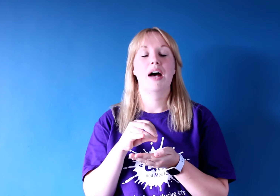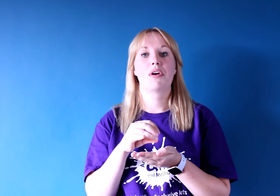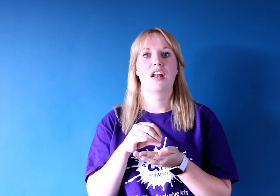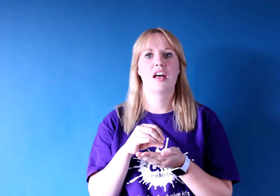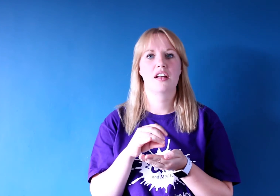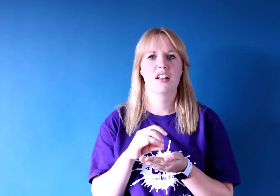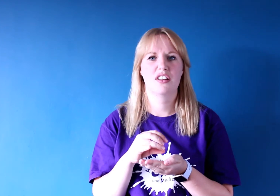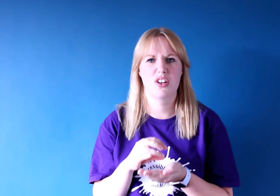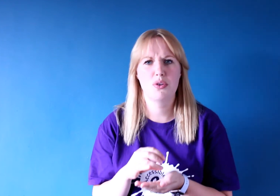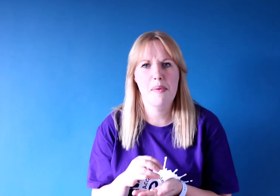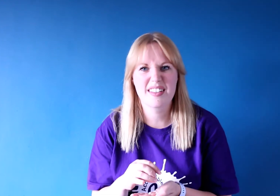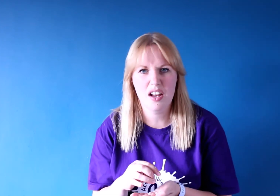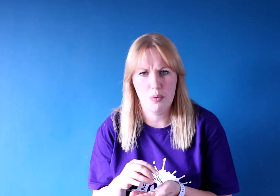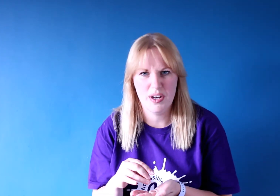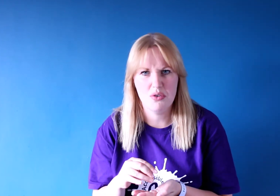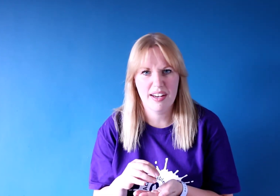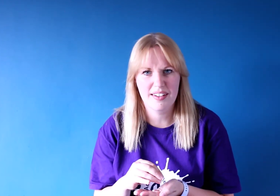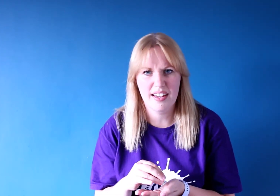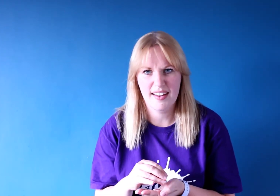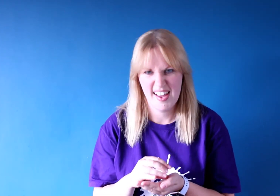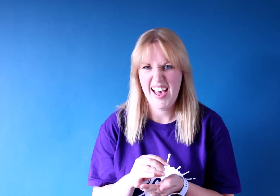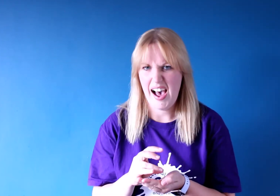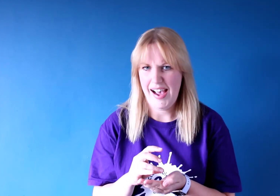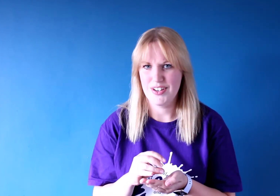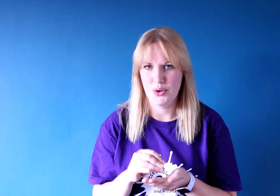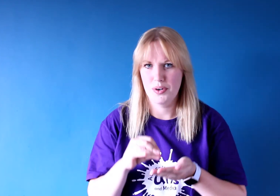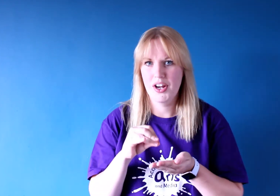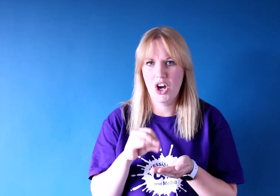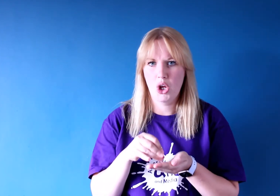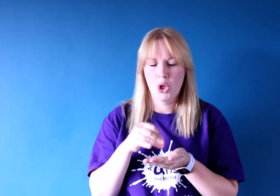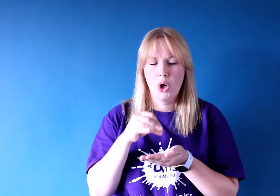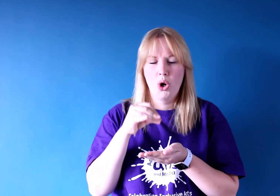And we’re going to, do you do a big slurp when you drink tea? I do!